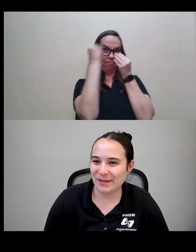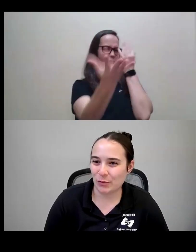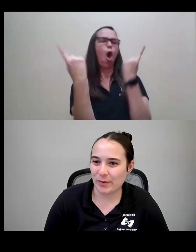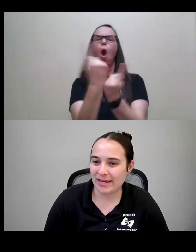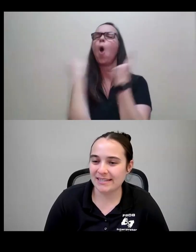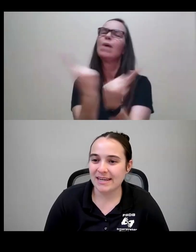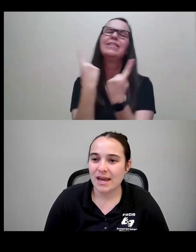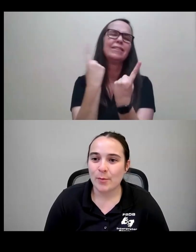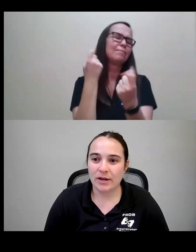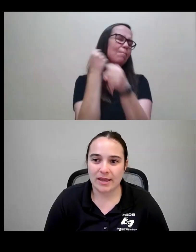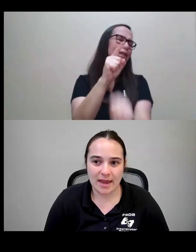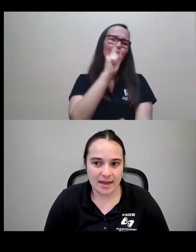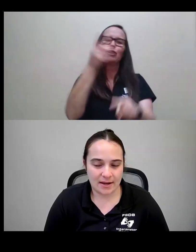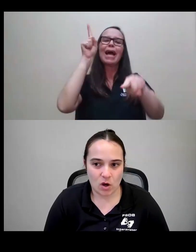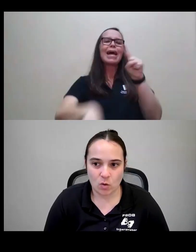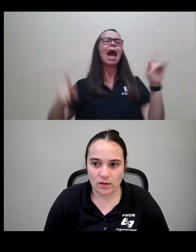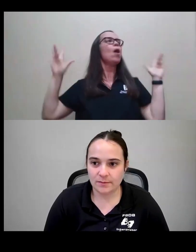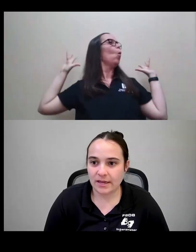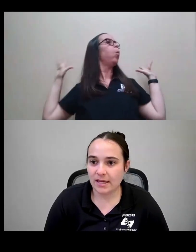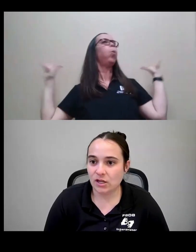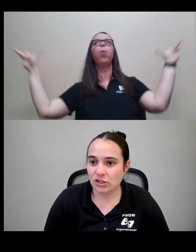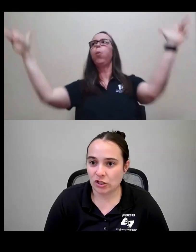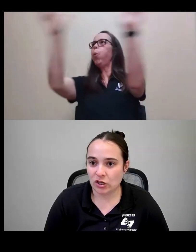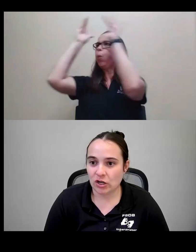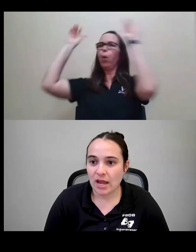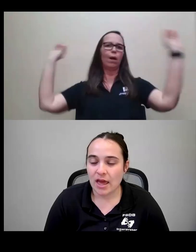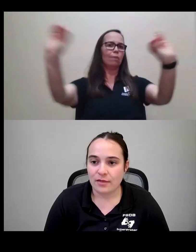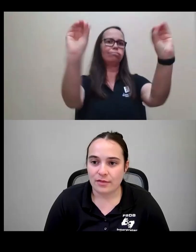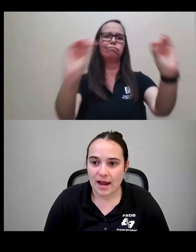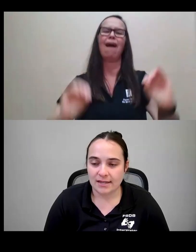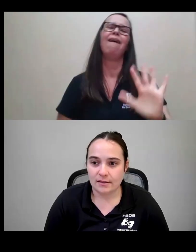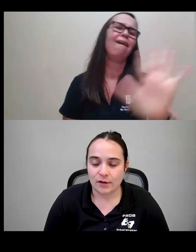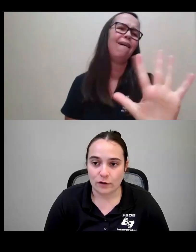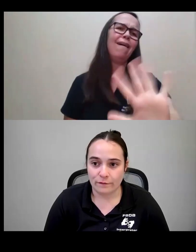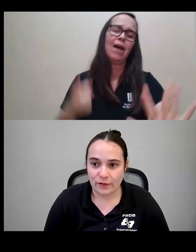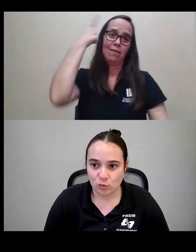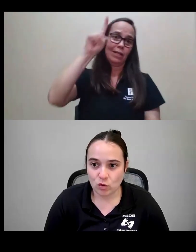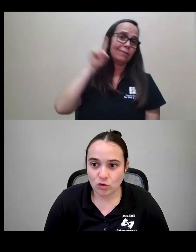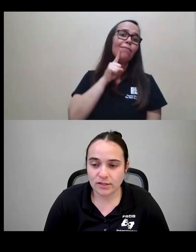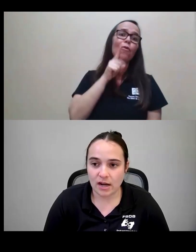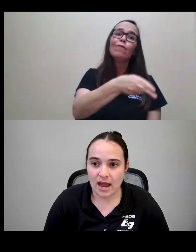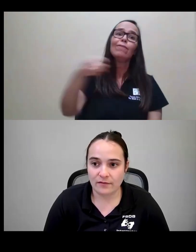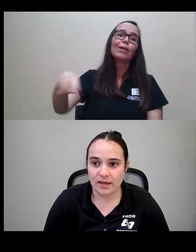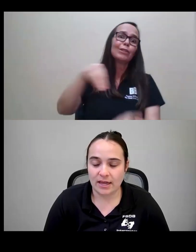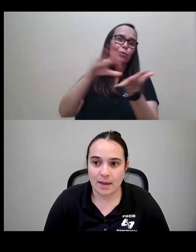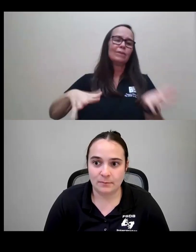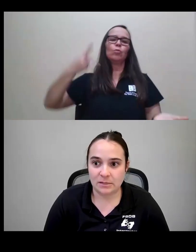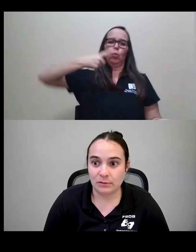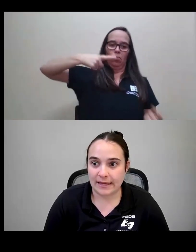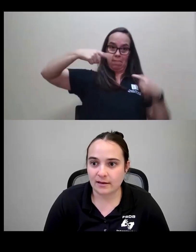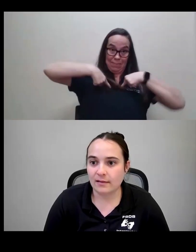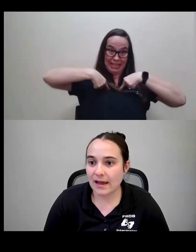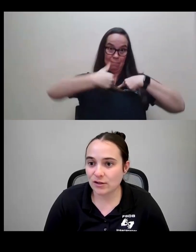just a little bit but again always making sure that there are visuals not having an empty blank